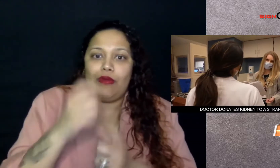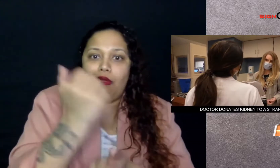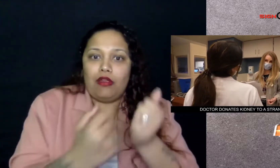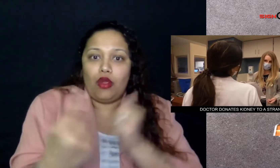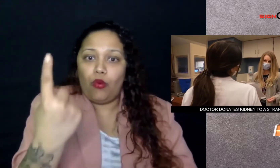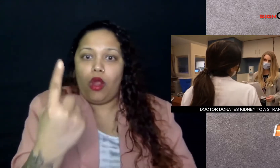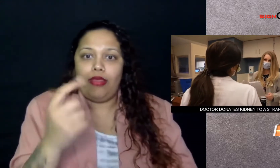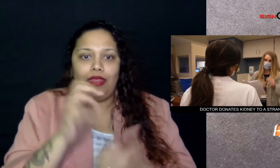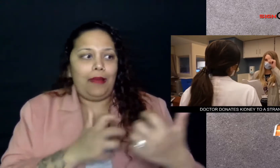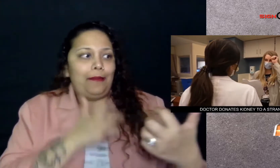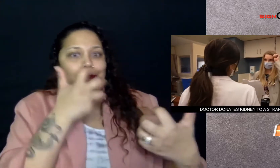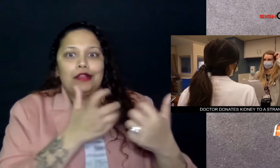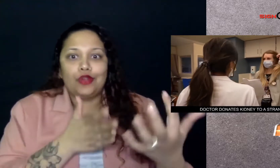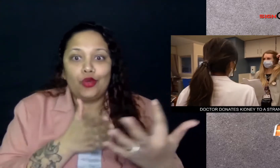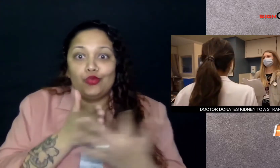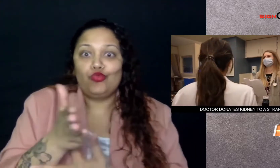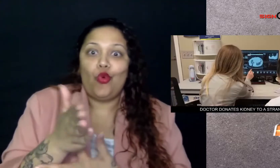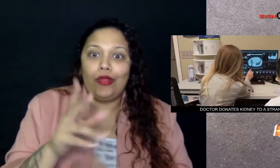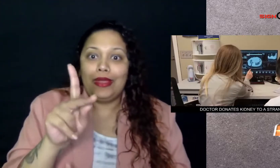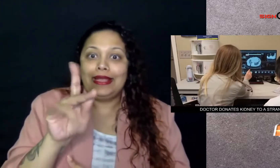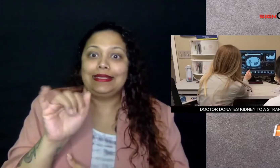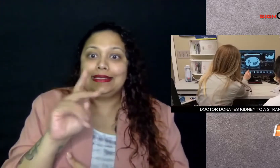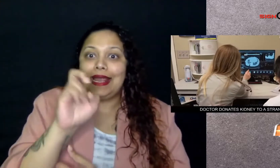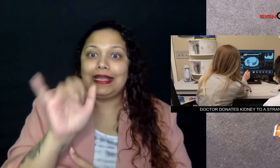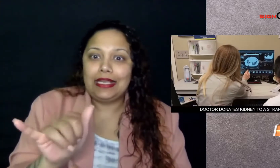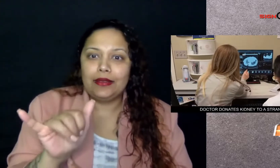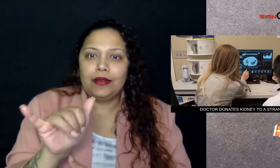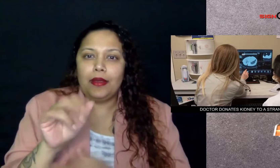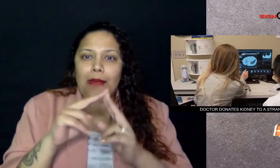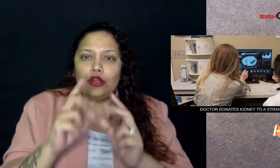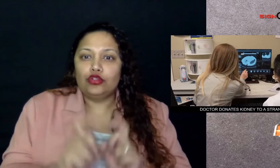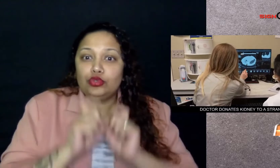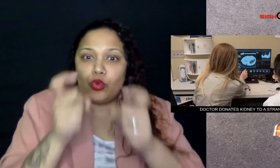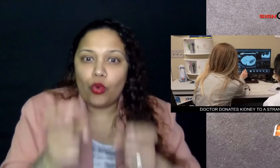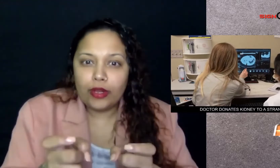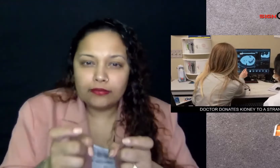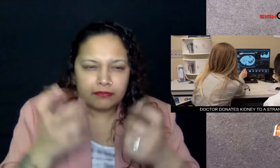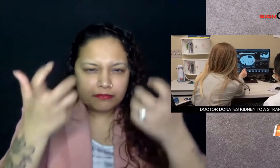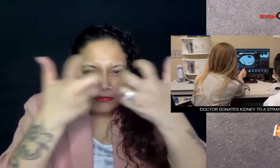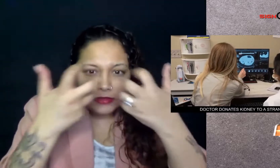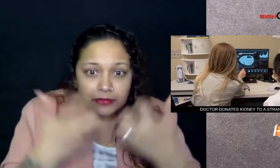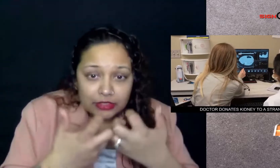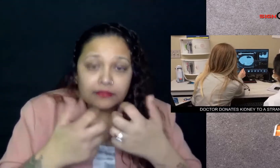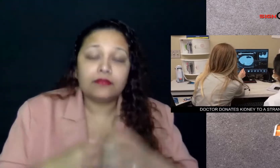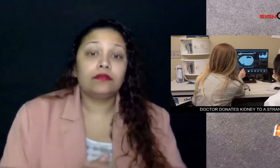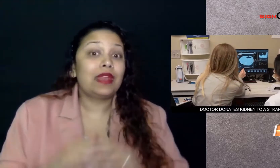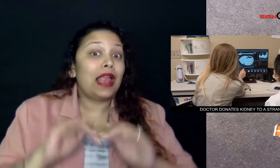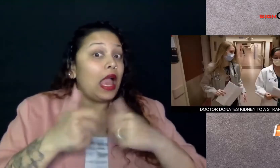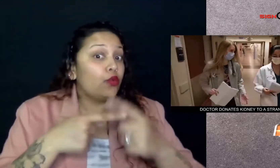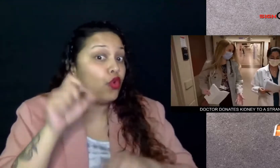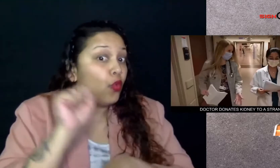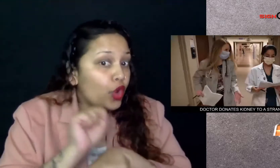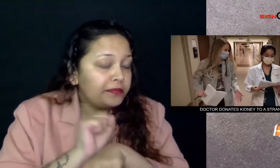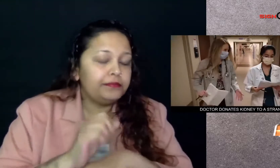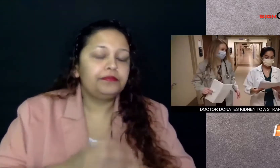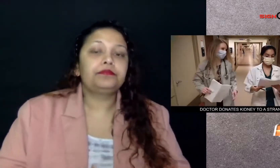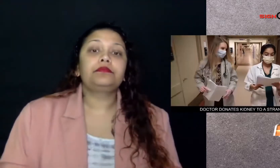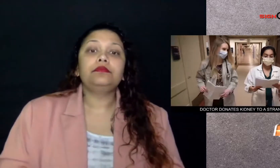kidney to anyone that matched through a kidney paired donation. Here's how that works.